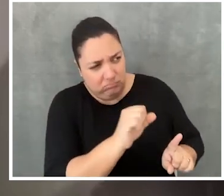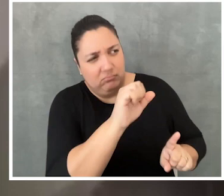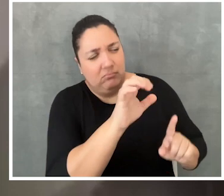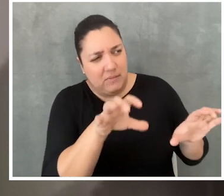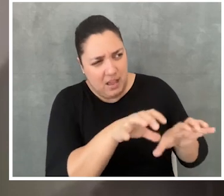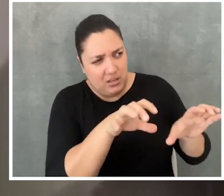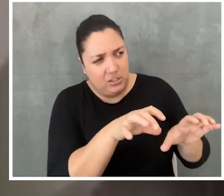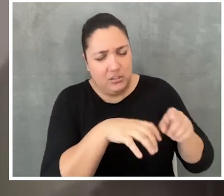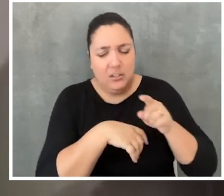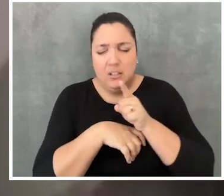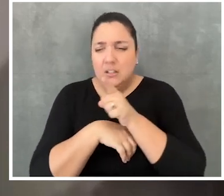that didn't need to be there.